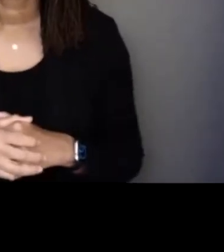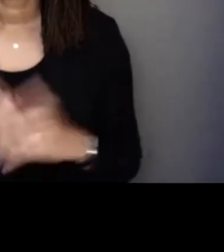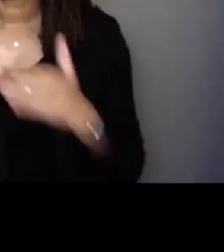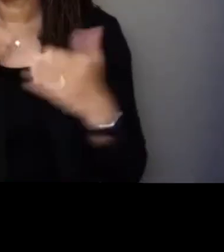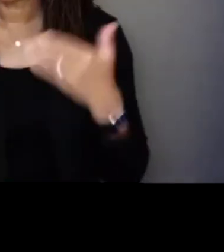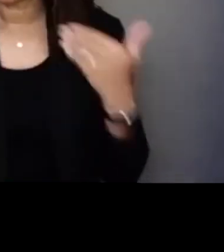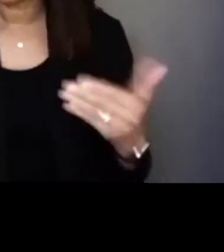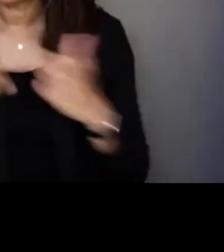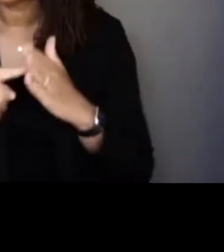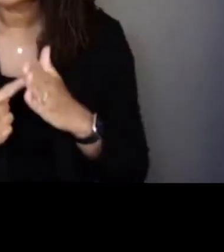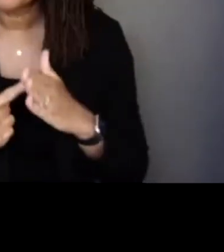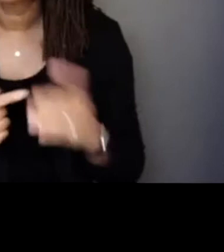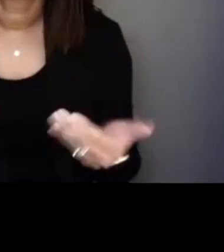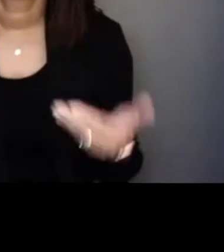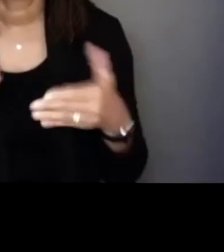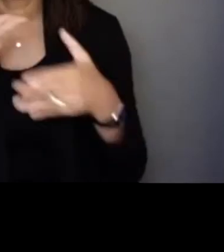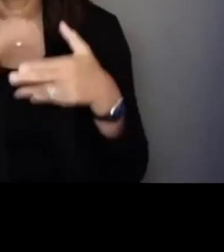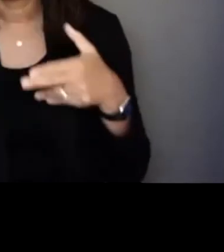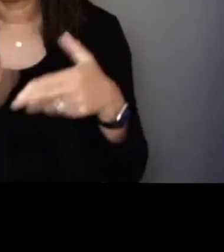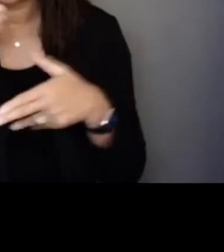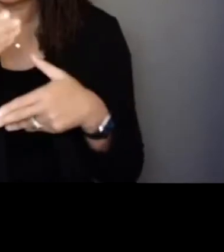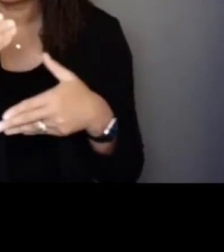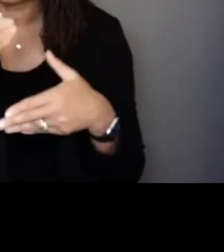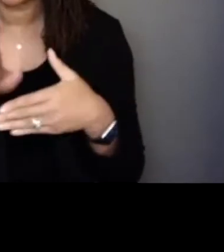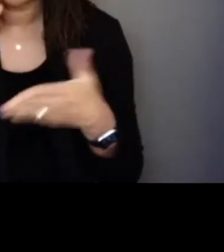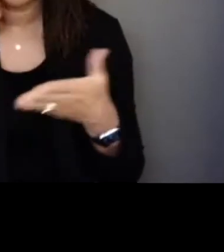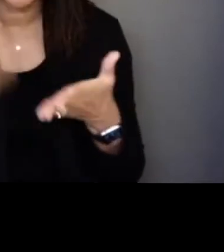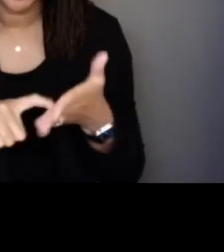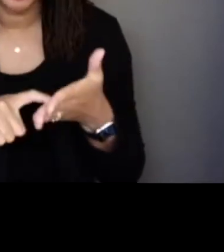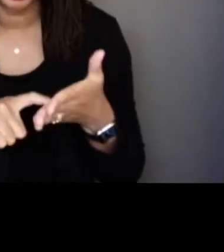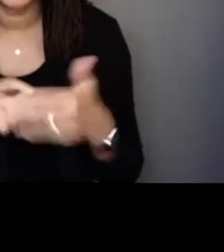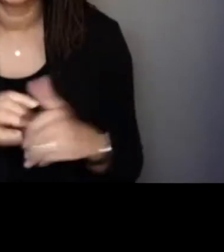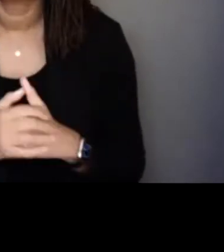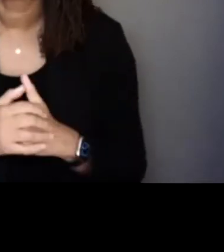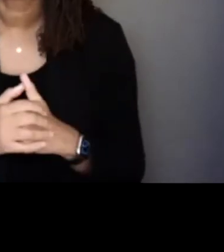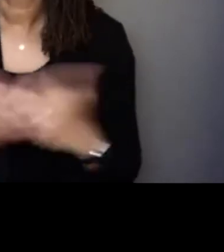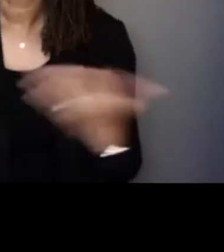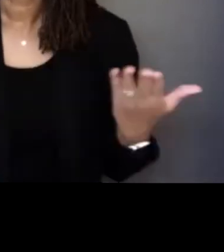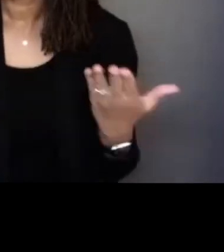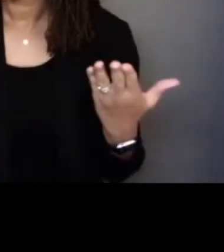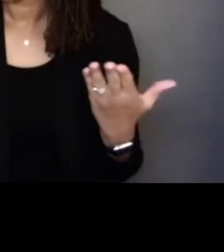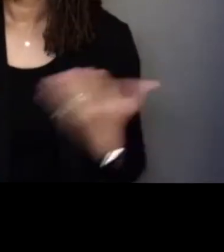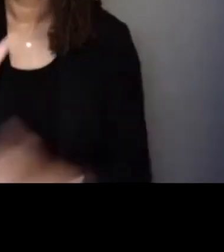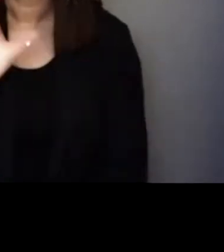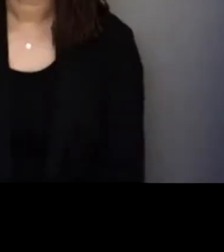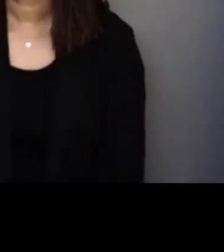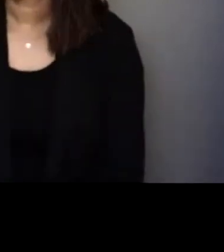I would like to offer a brief land acknowledgement. I'm coming to you today from Chicago,